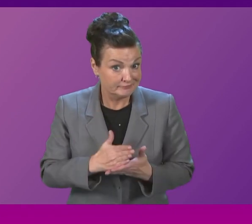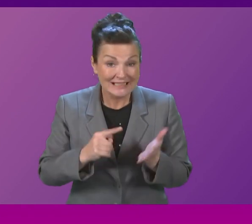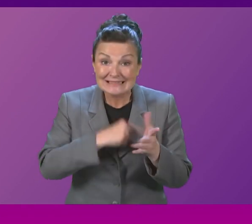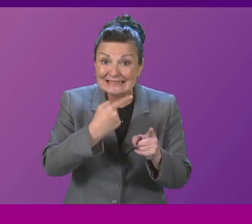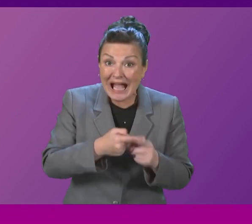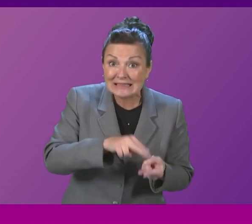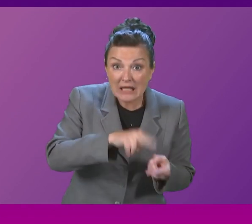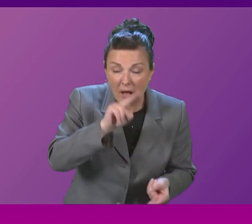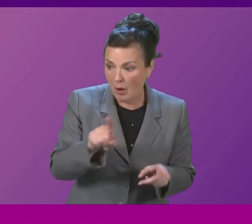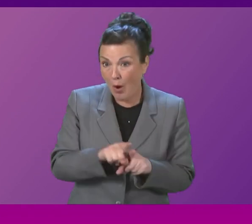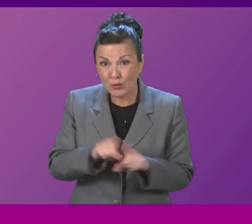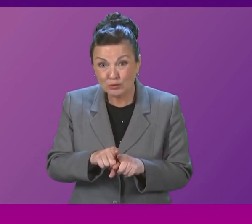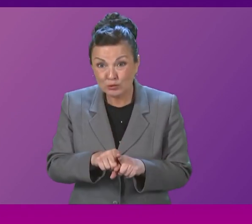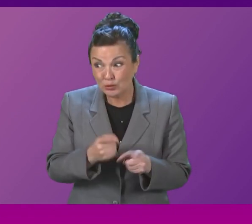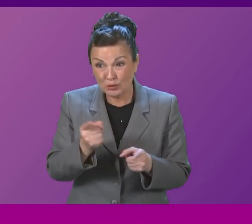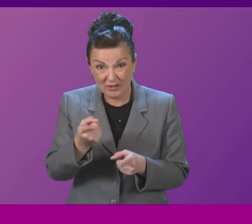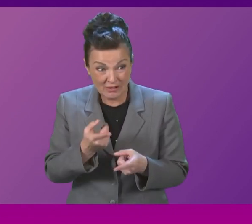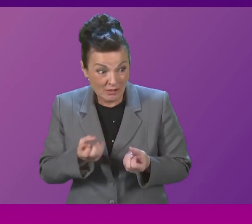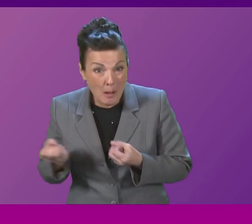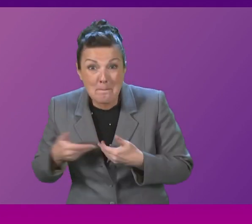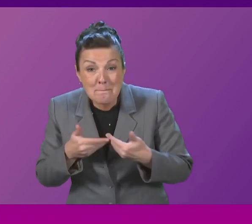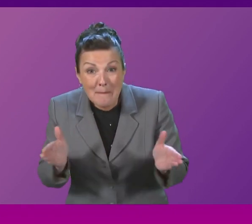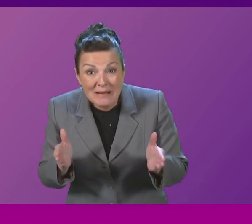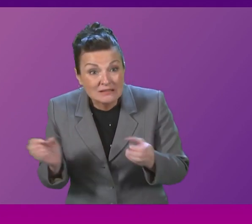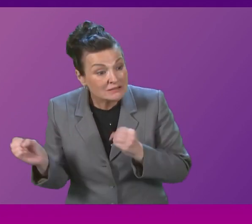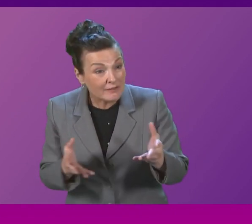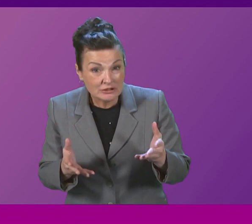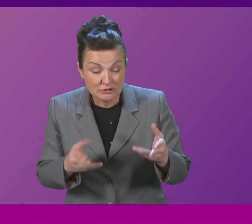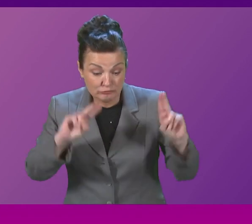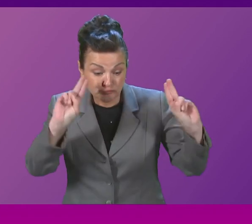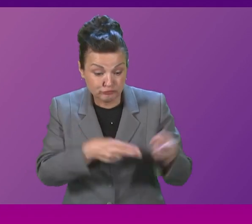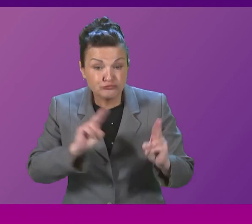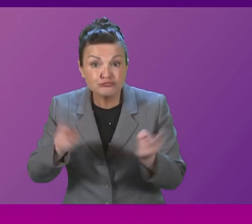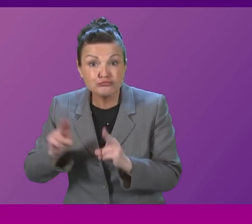According to the chancellor, more than half of the black hole will be filled by spending